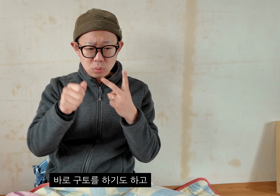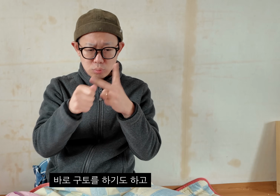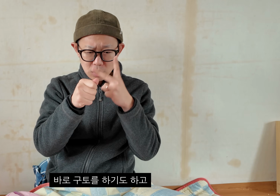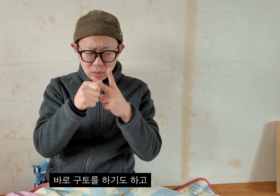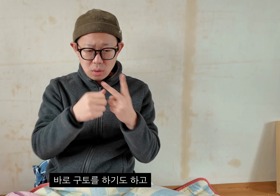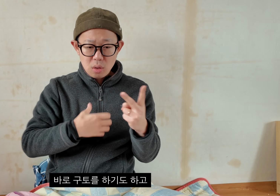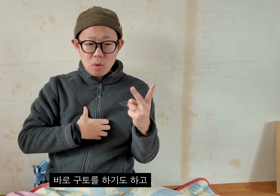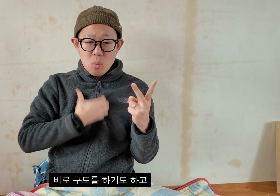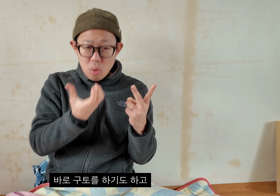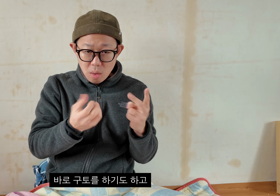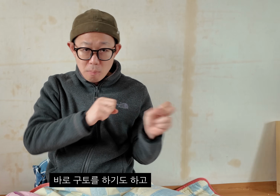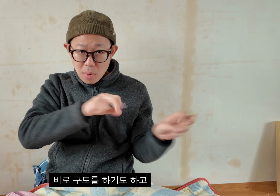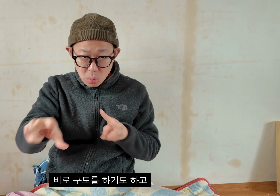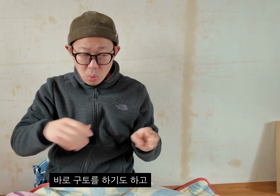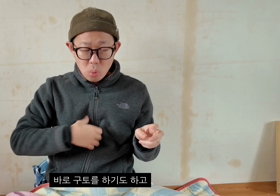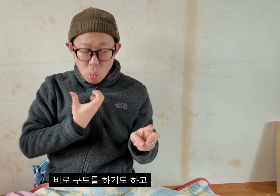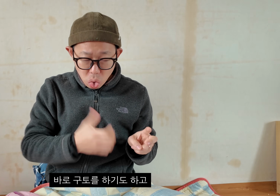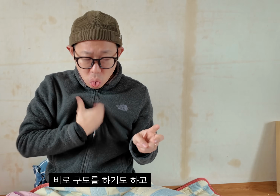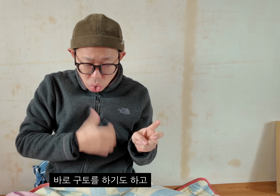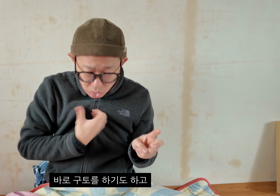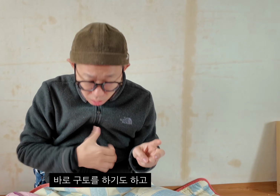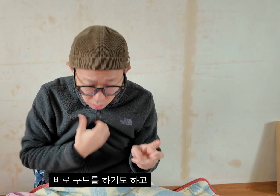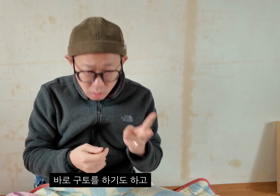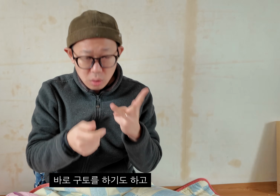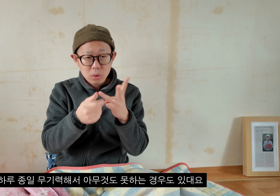vomiting right after meds,